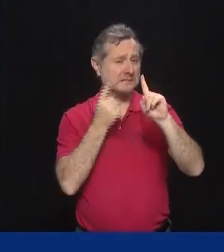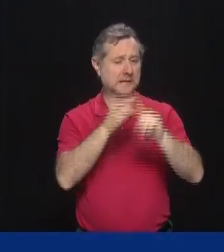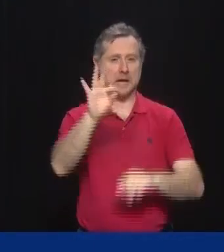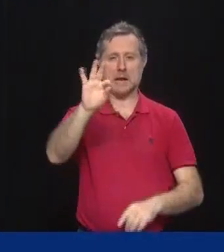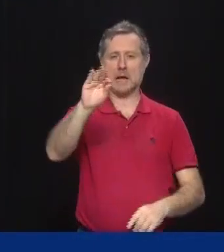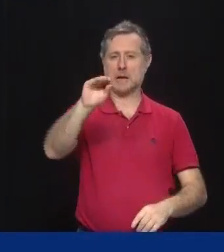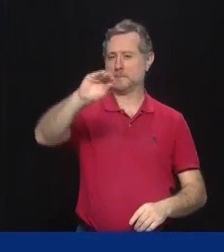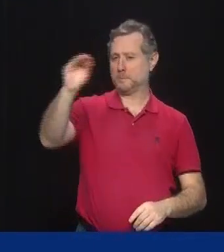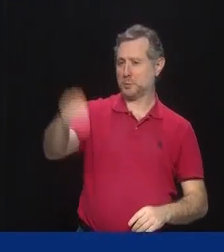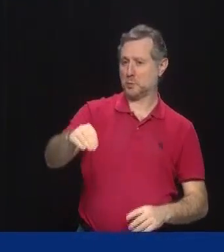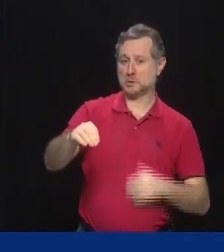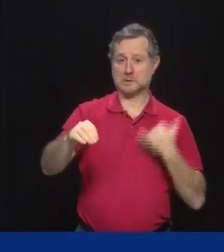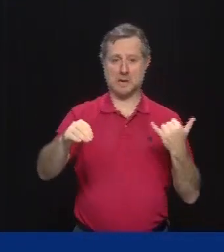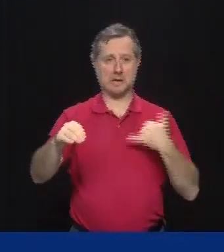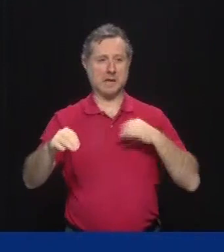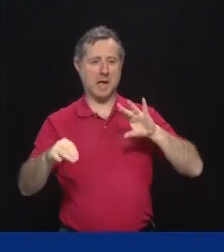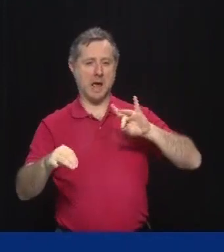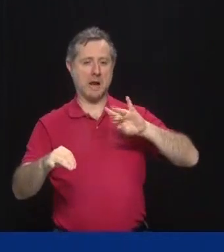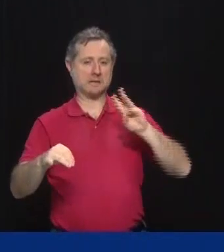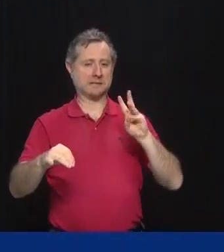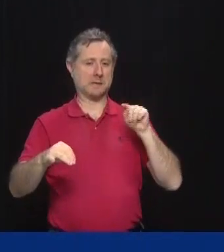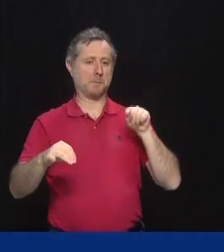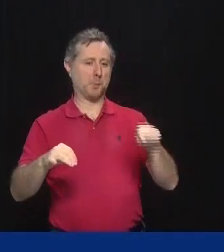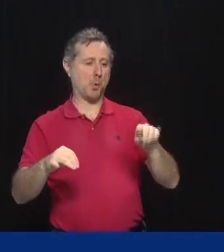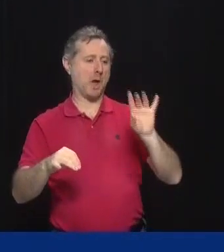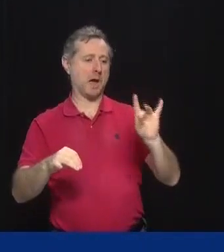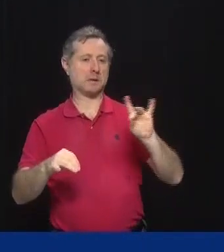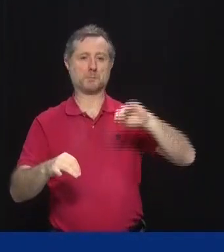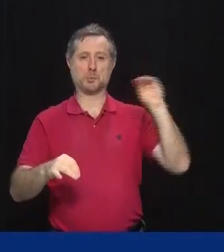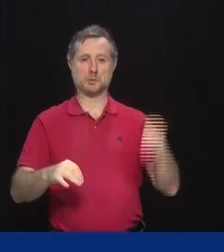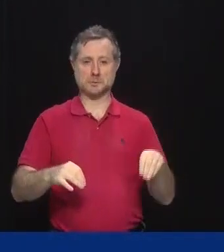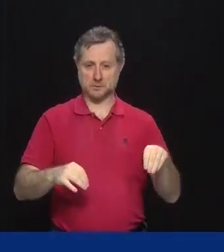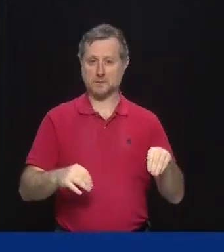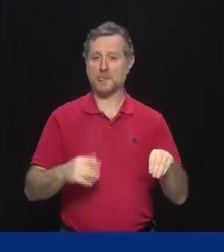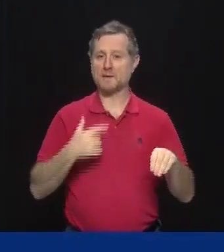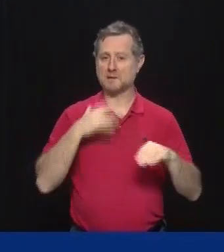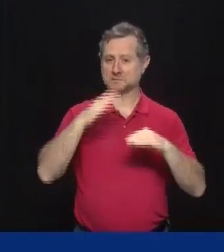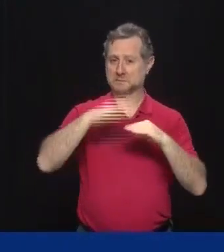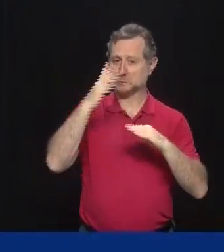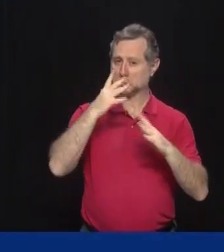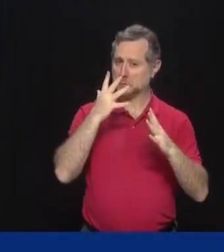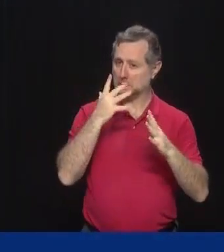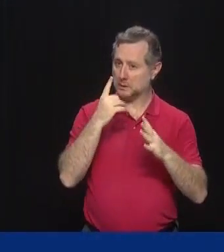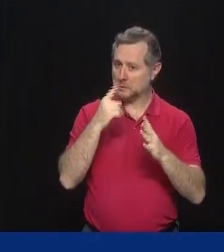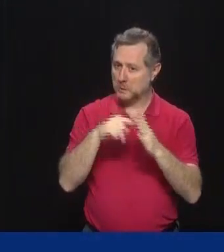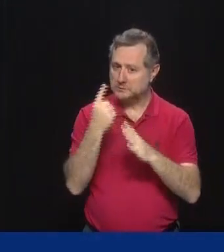VACCINE PROGRESS, YES. SHOOTING FOR 90%.